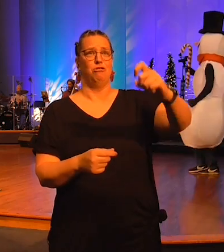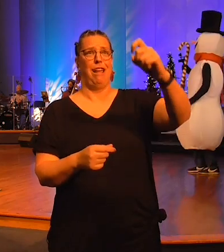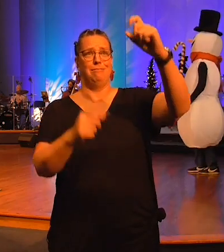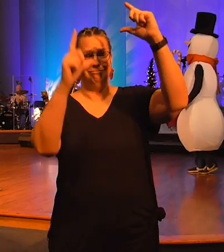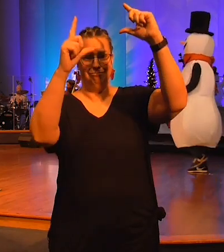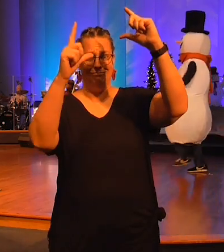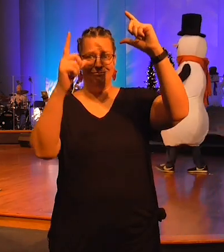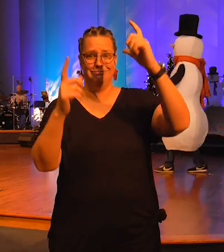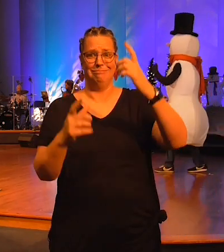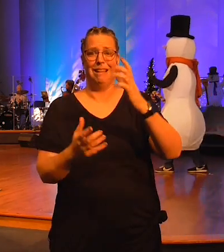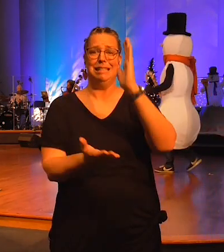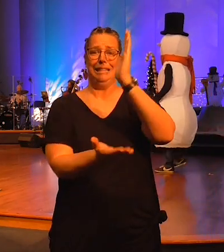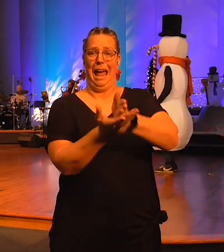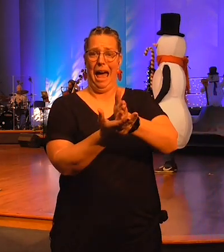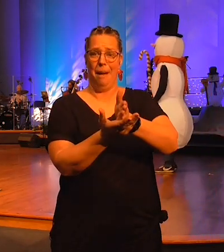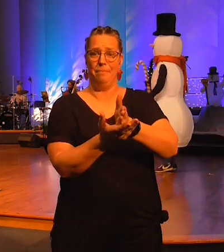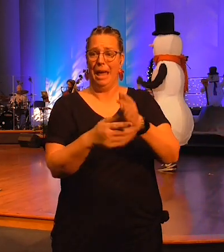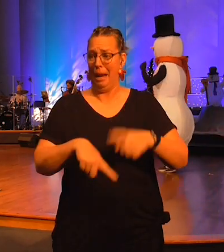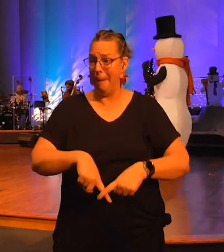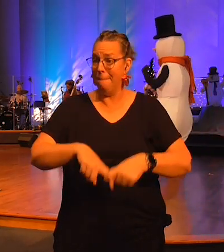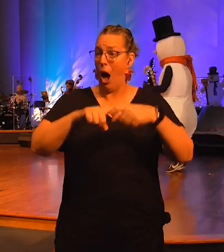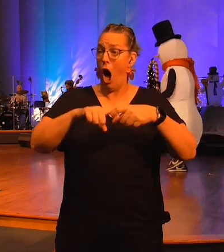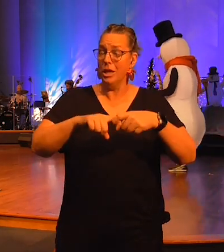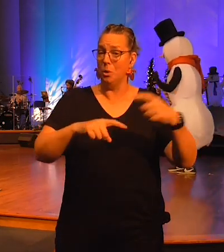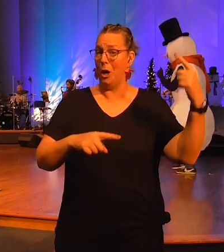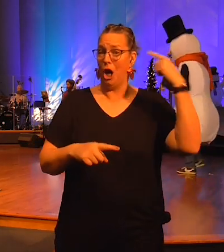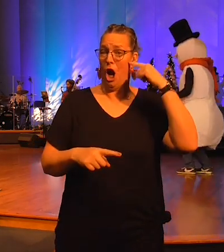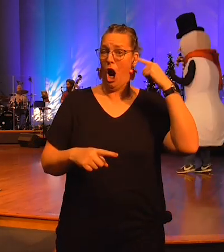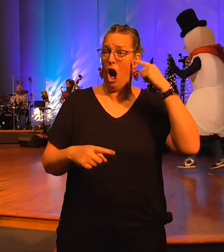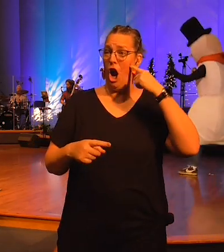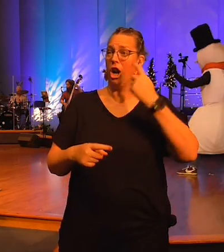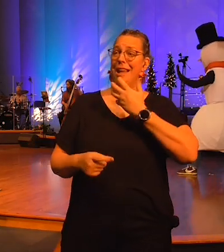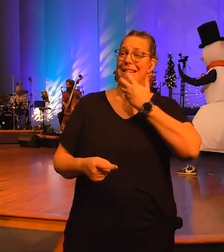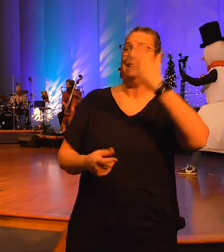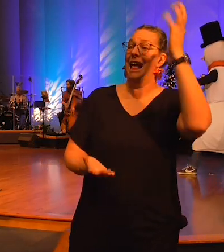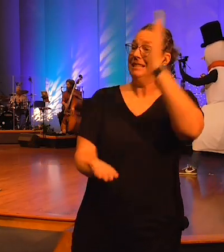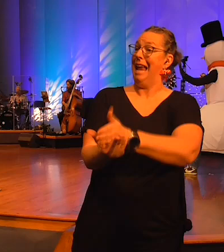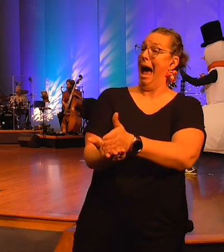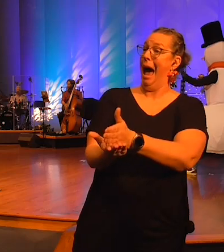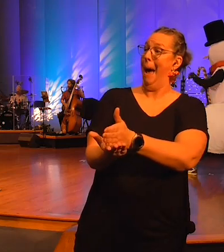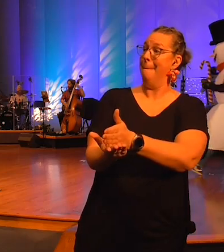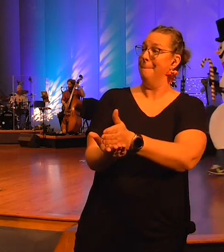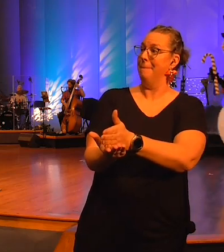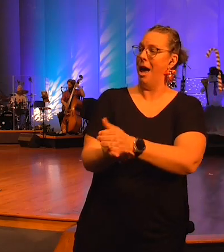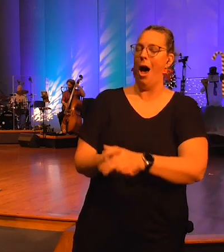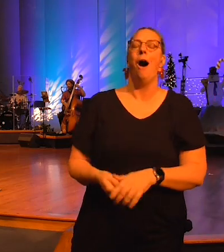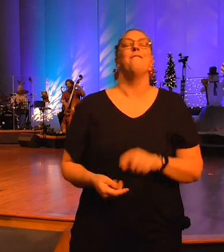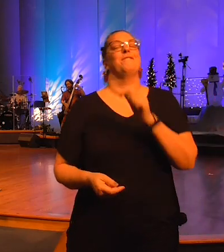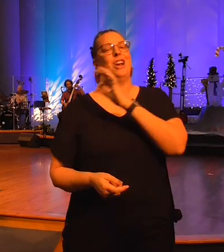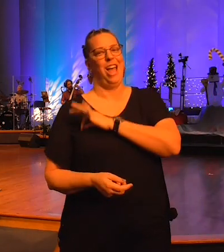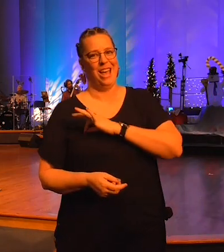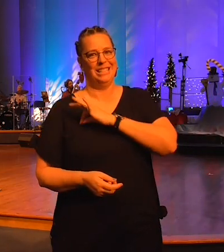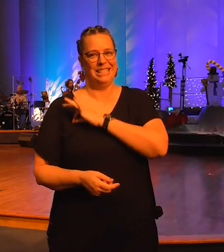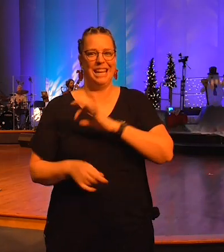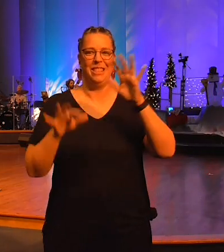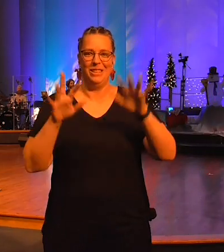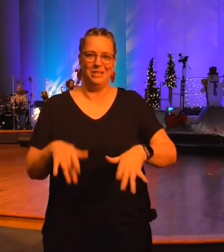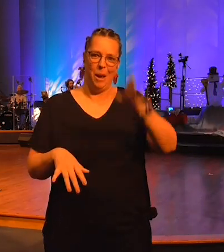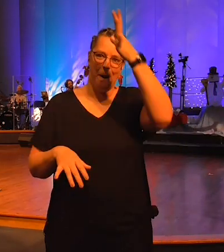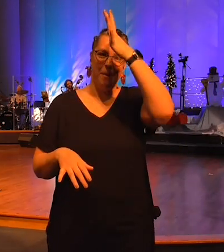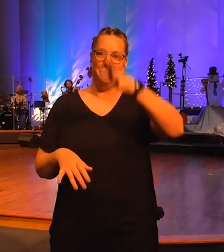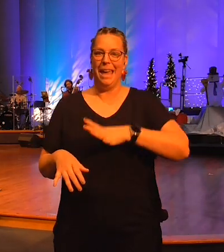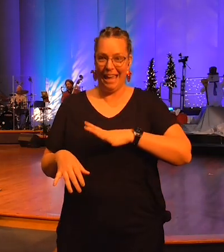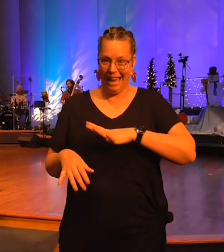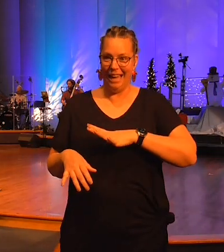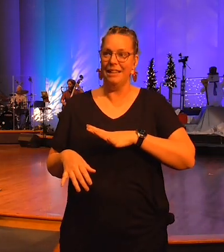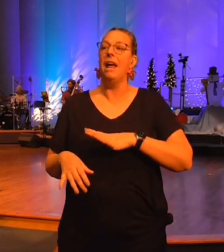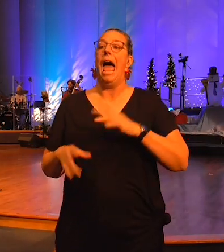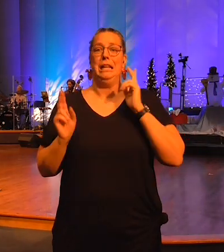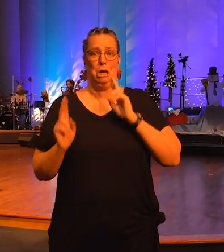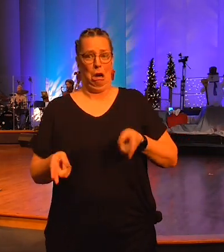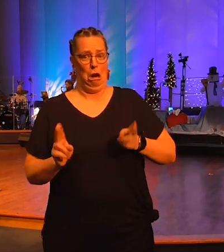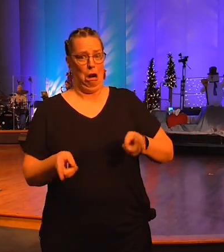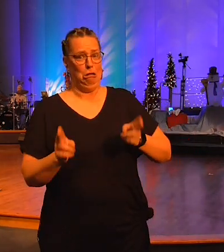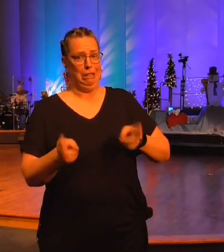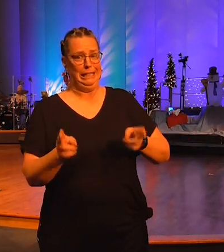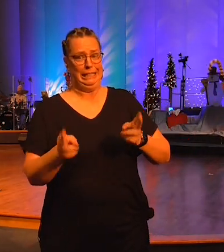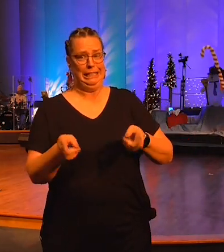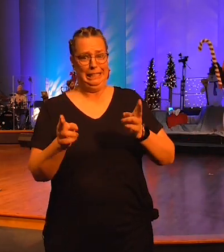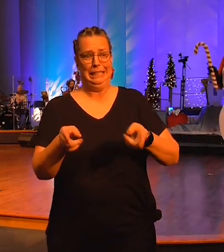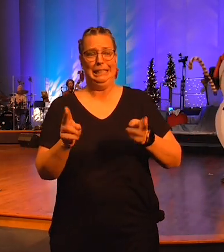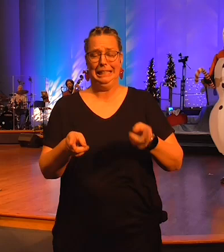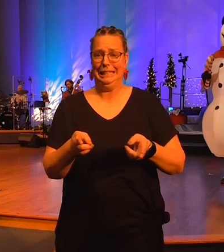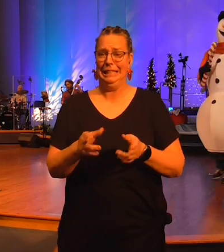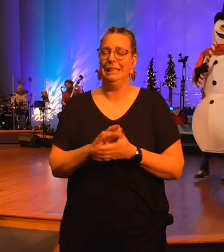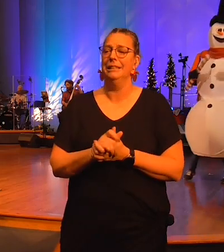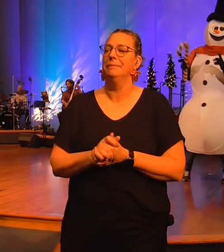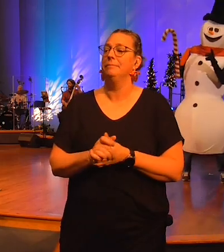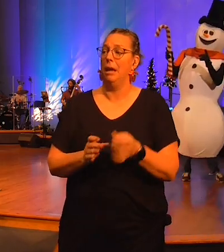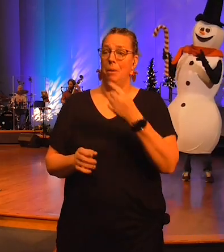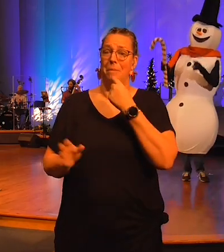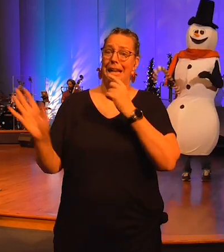to the traffic cop and he only paused a moment when he heard him holler oh Frosty the Snowman